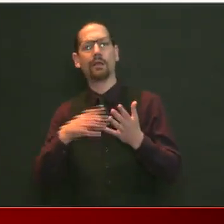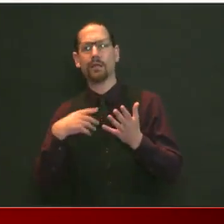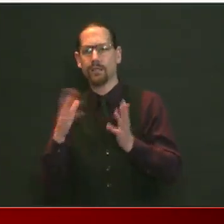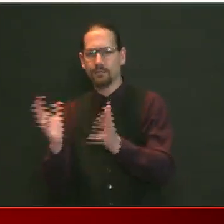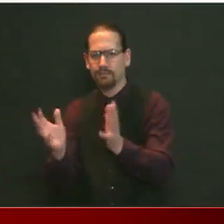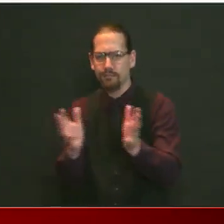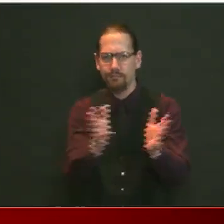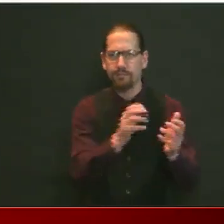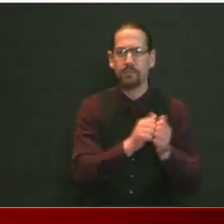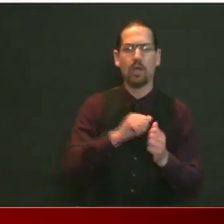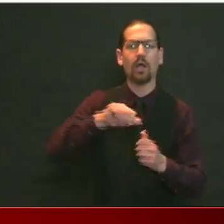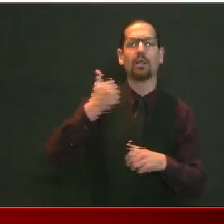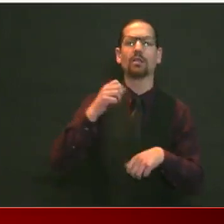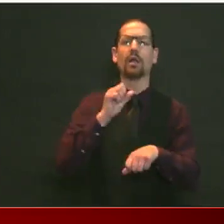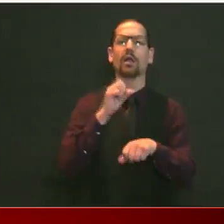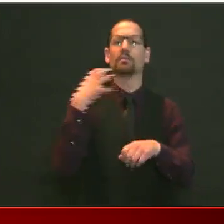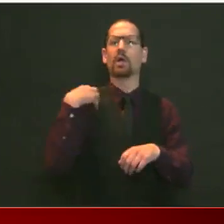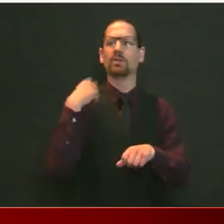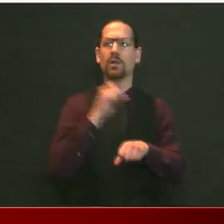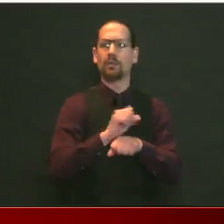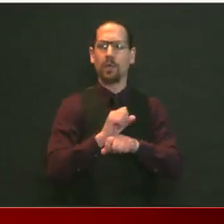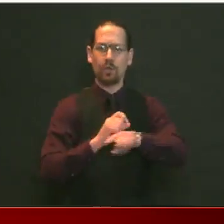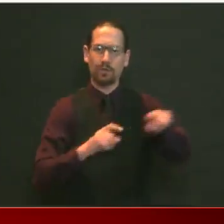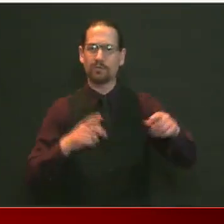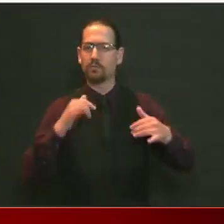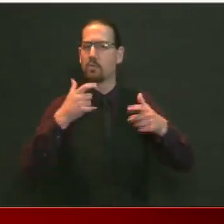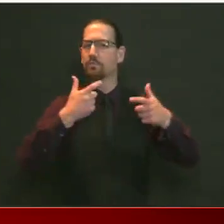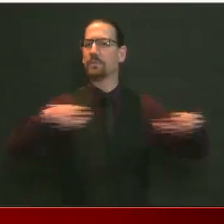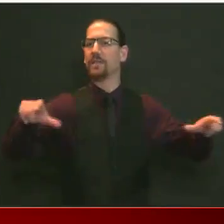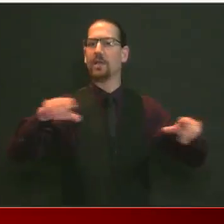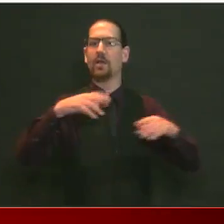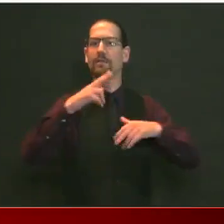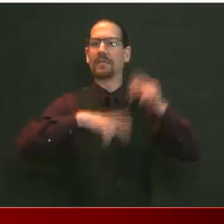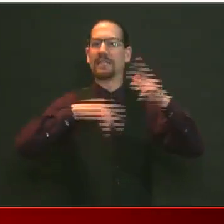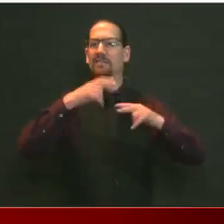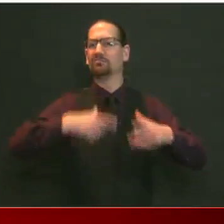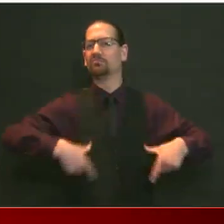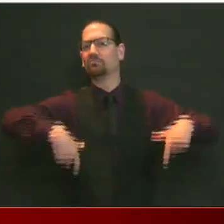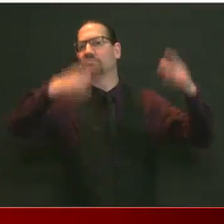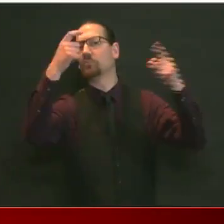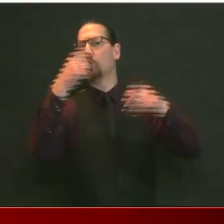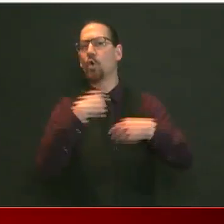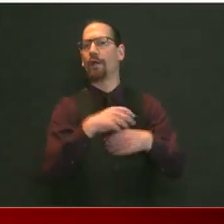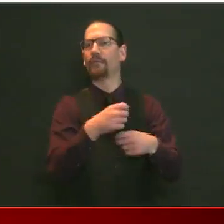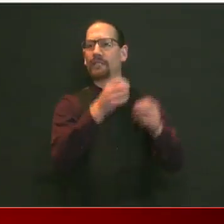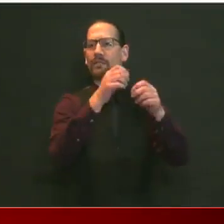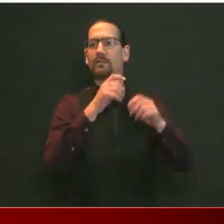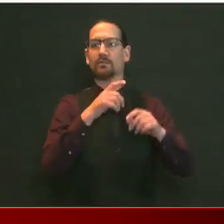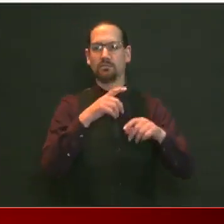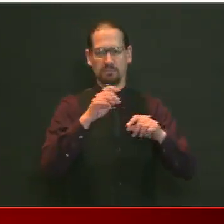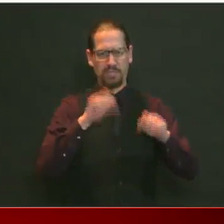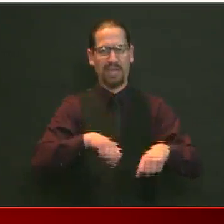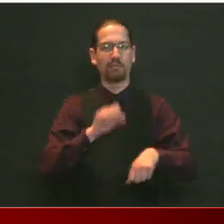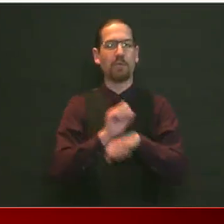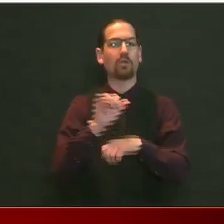TO PEOPLE WHO RUN MAYBE LIKE A LARGE OFFICE COMPLEX AND PEOPLE HAVE BEEN WORKING FROM HOME. THEY HAVEN'T LOST THEIR JOB.